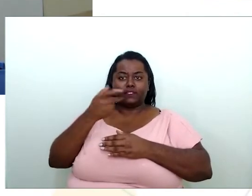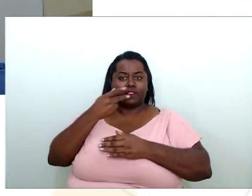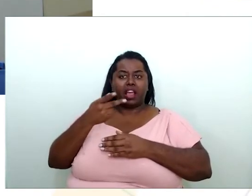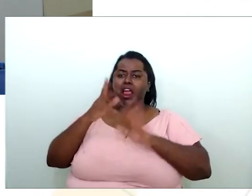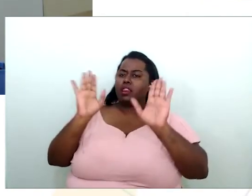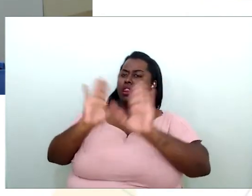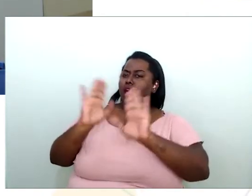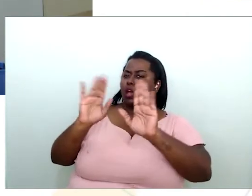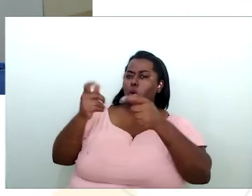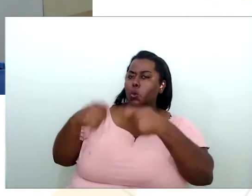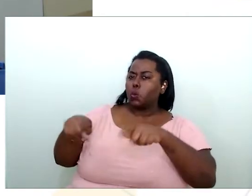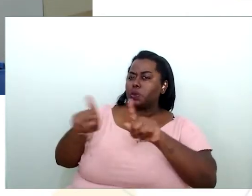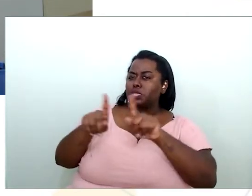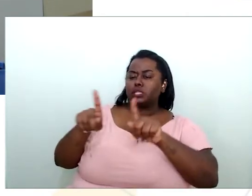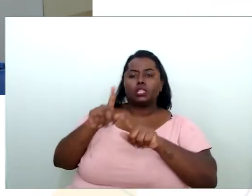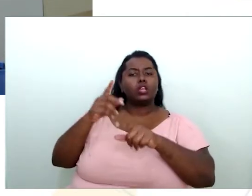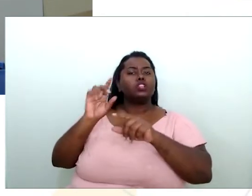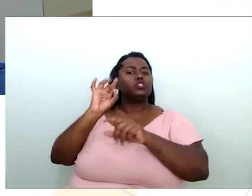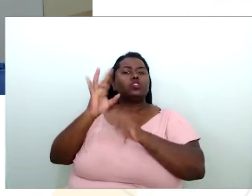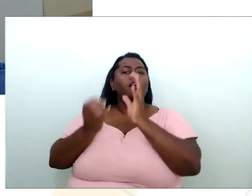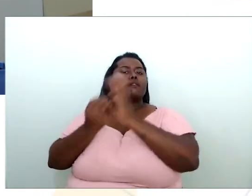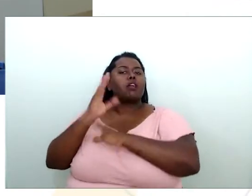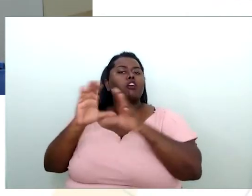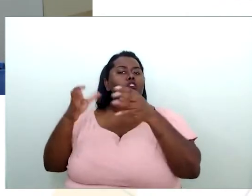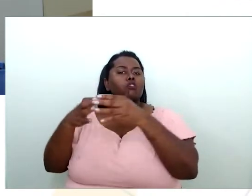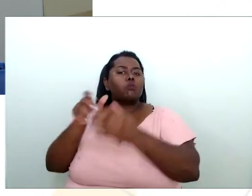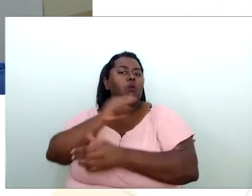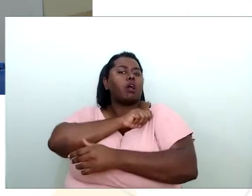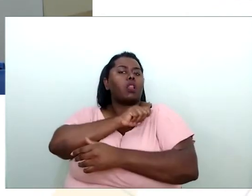you don't have to do all of that just put a bunch of students in an online